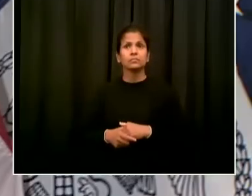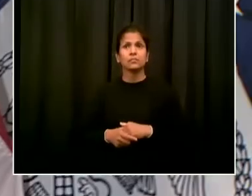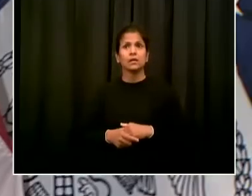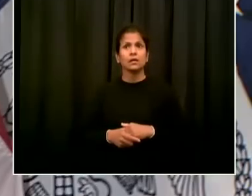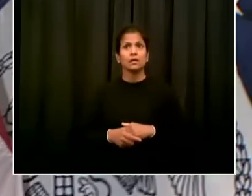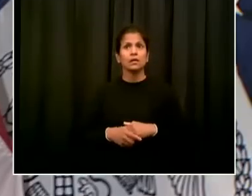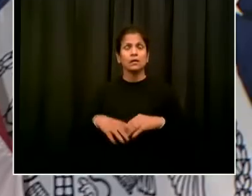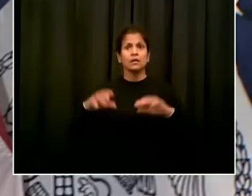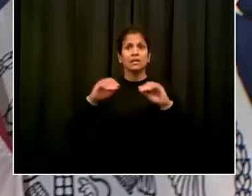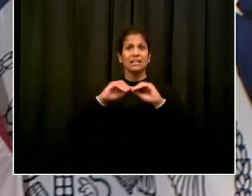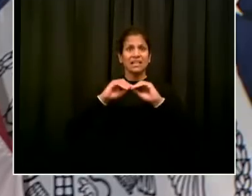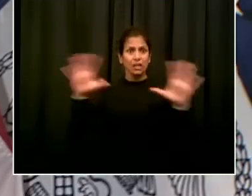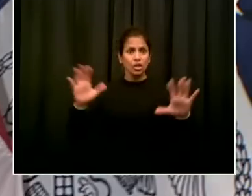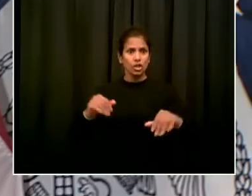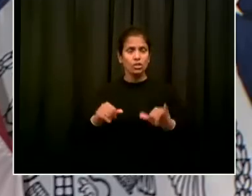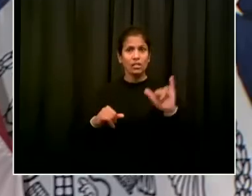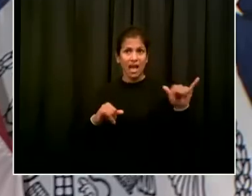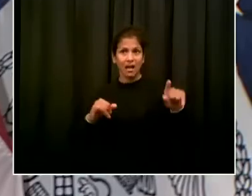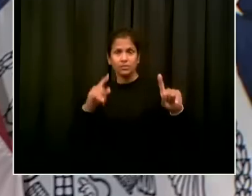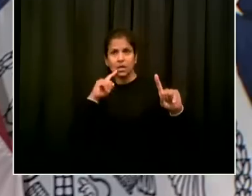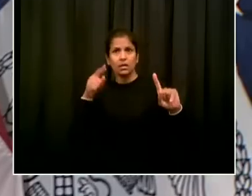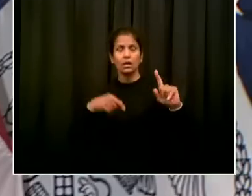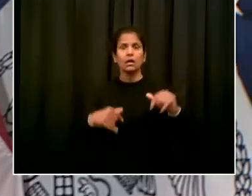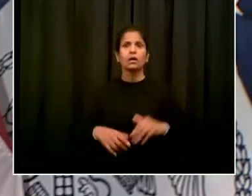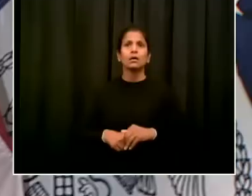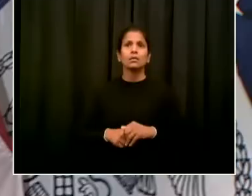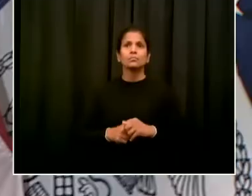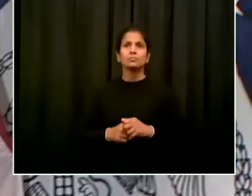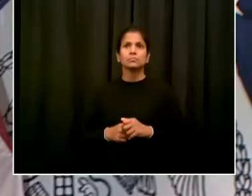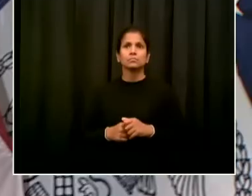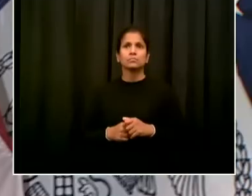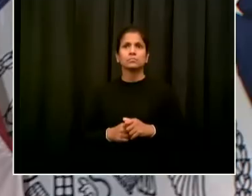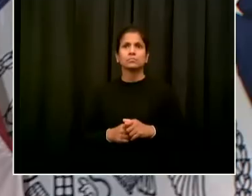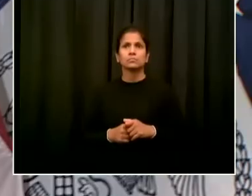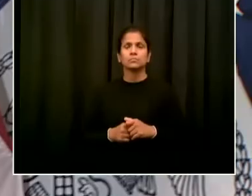DO IN RESPONSE. I WAWANT TO THANK THE HOOK